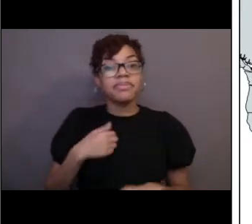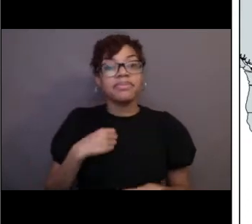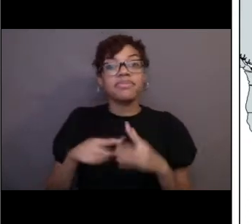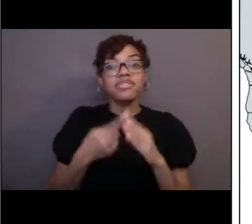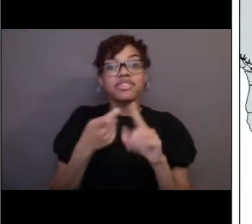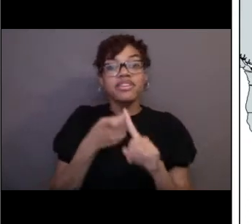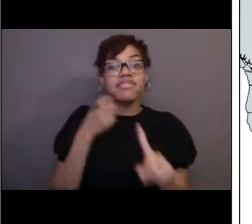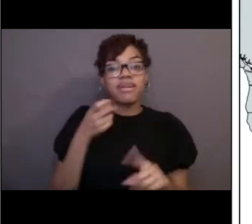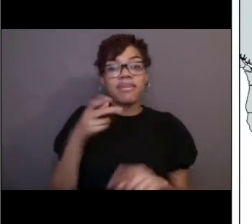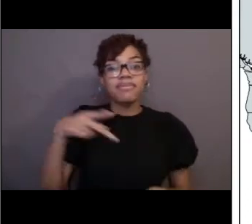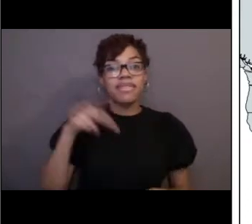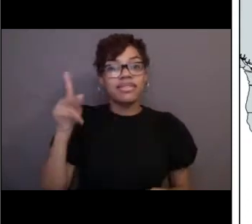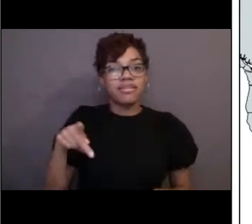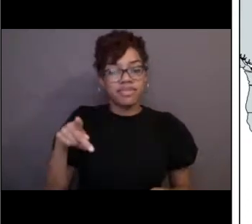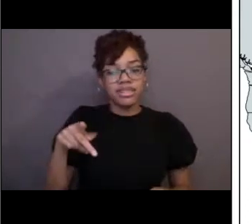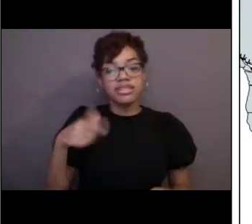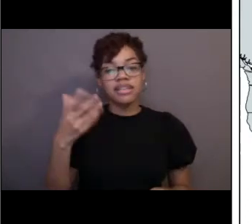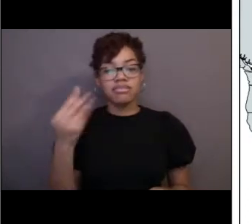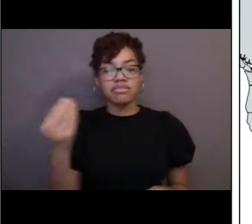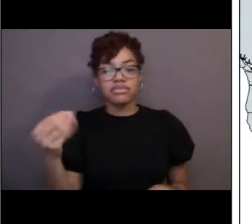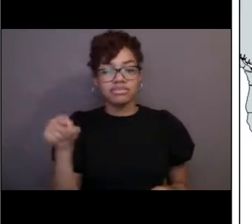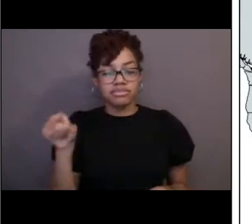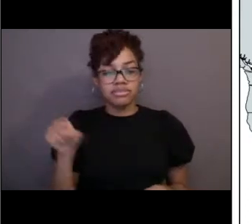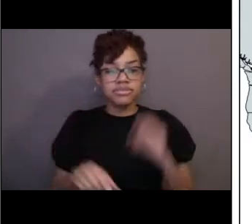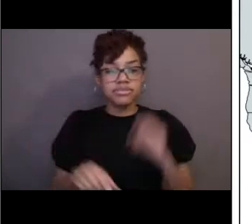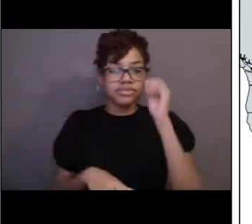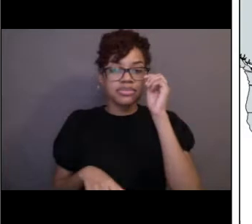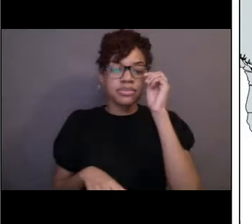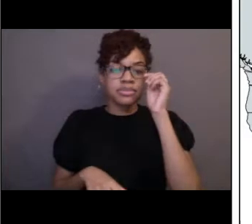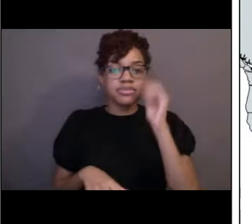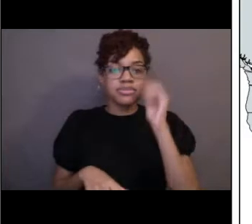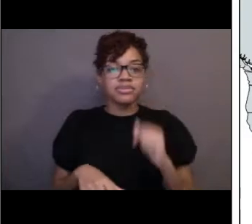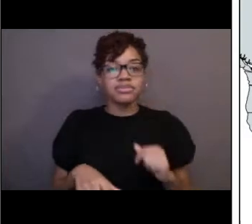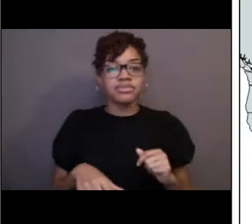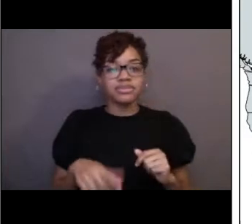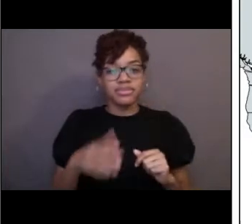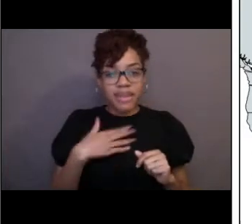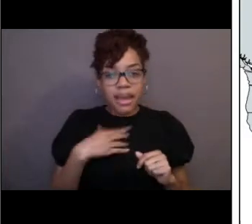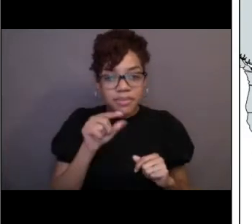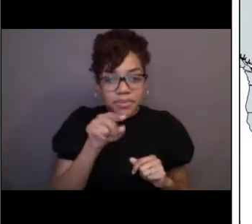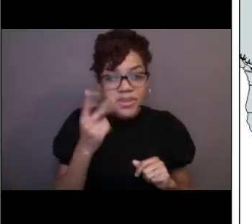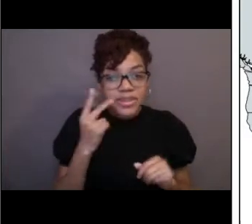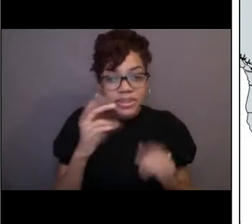That's me there, the little guy with the purple and green jacket. And ever since I was a little kid,